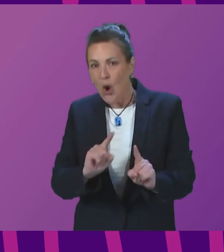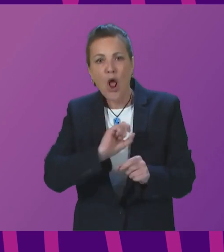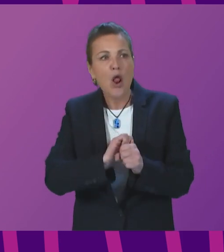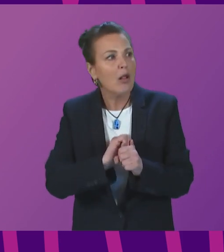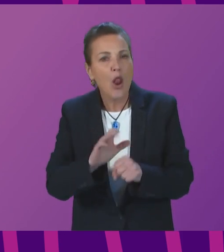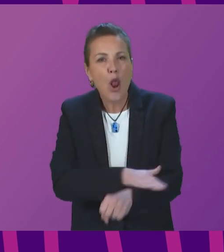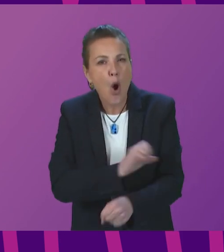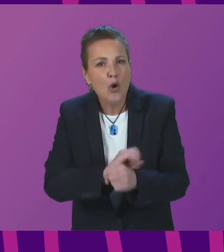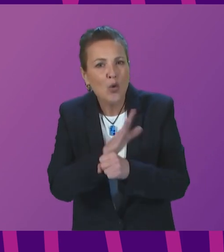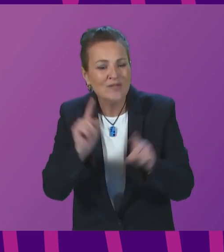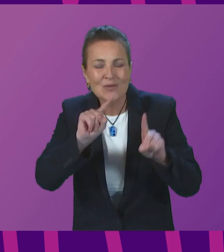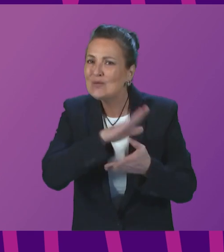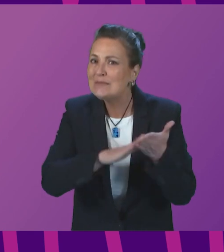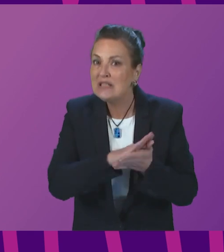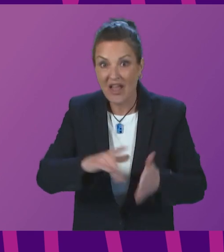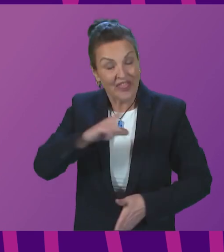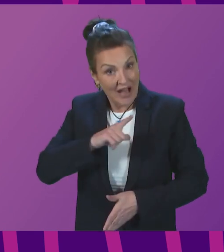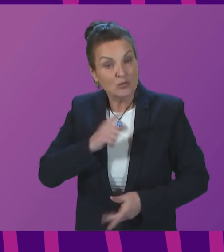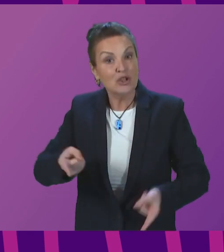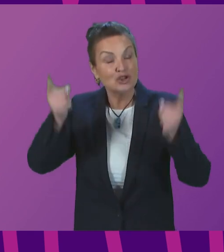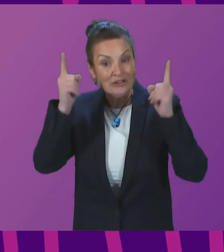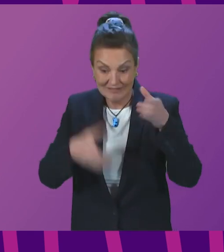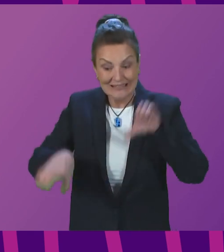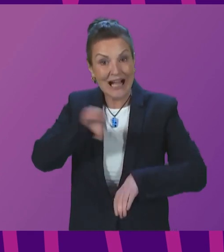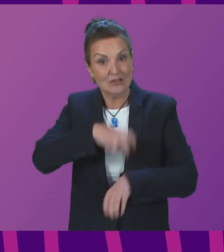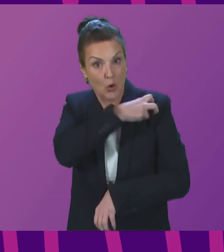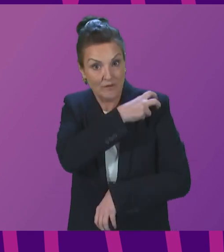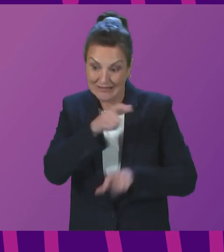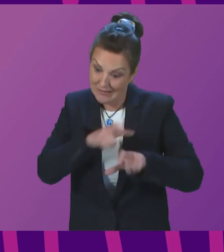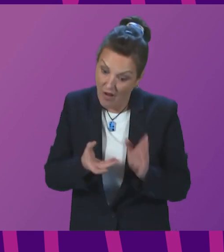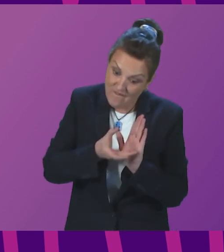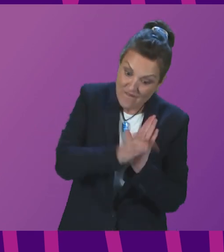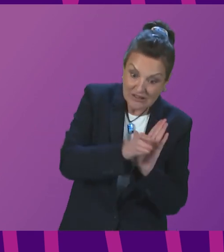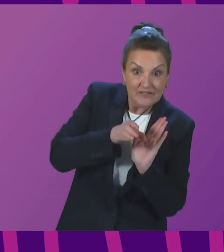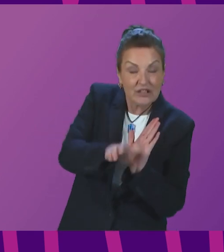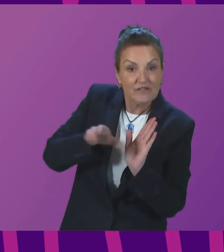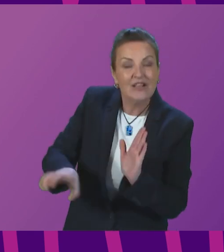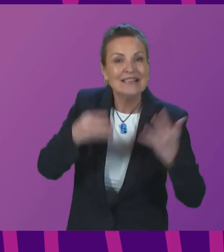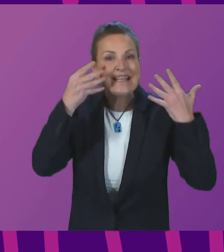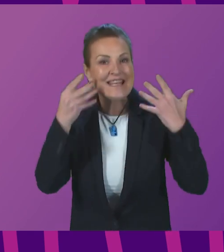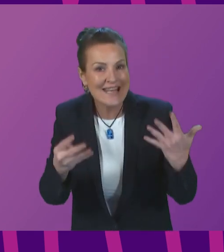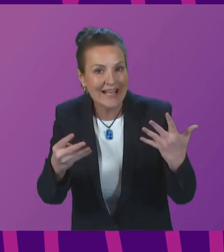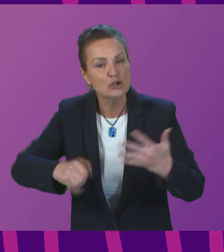right now, the chief scientist office is funding nine Scottish-led research projects to enable